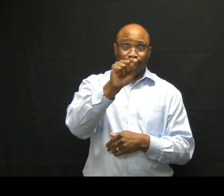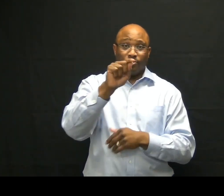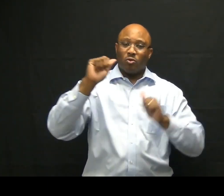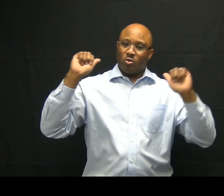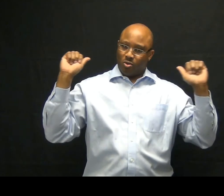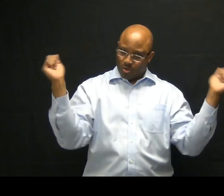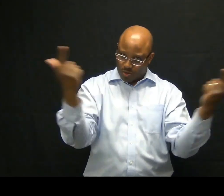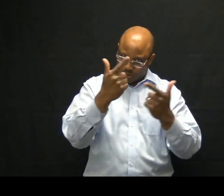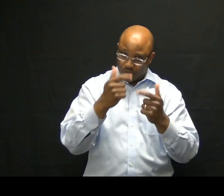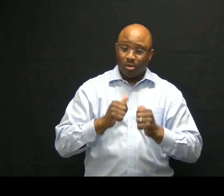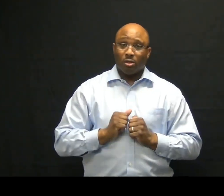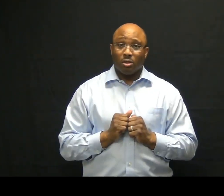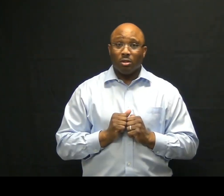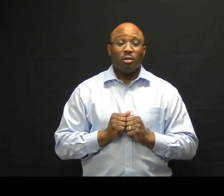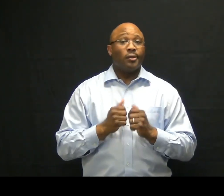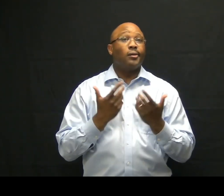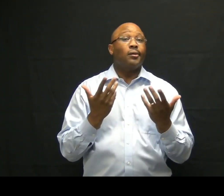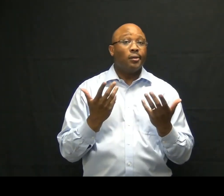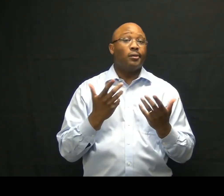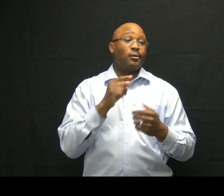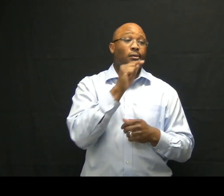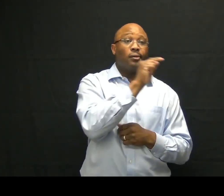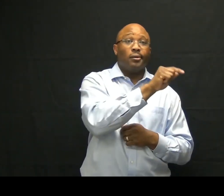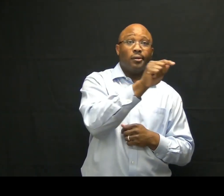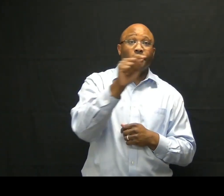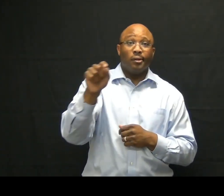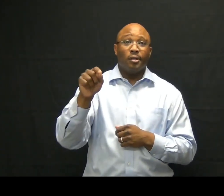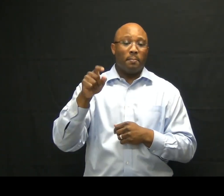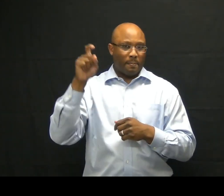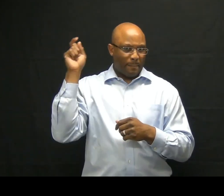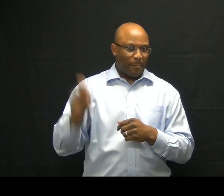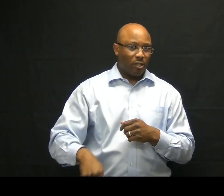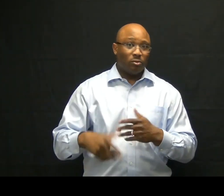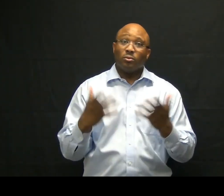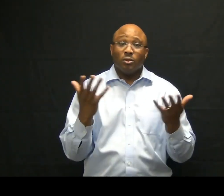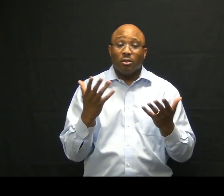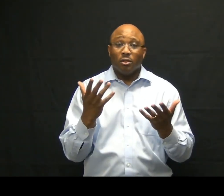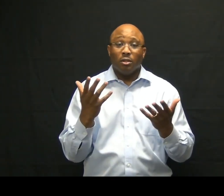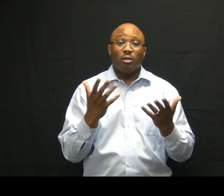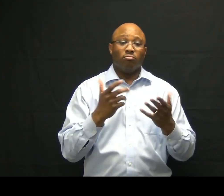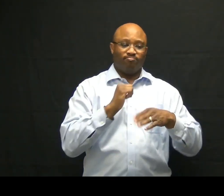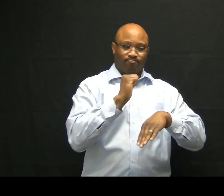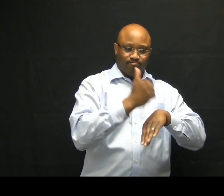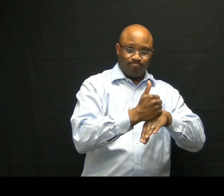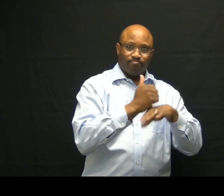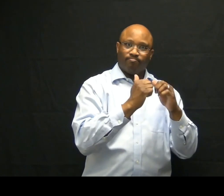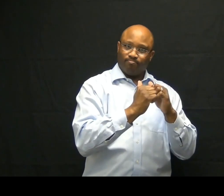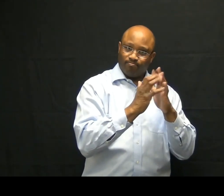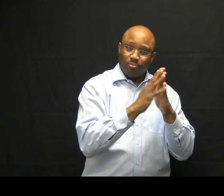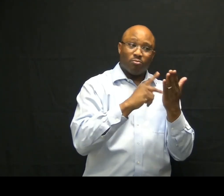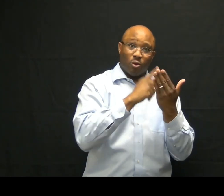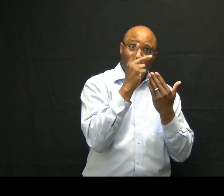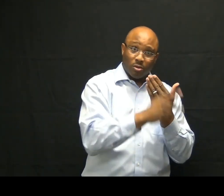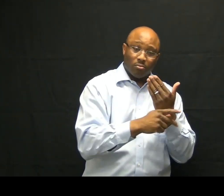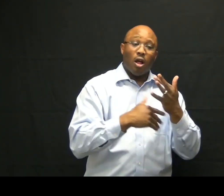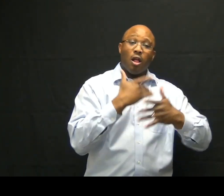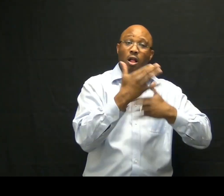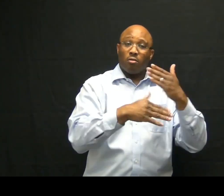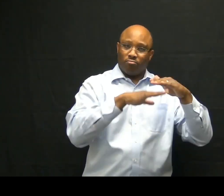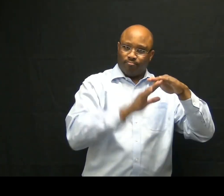to implement bullying prevention programs